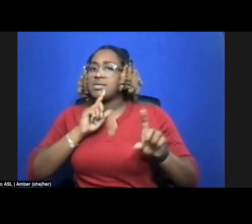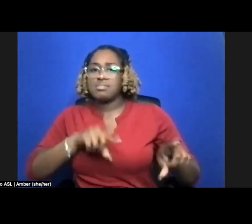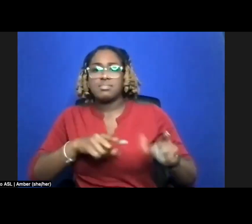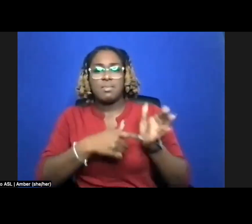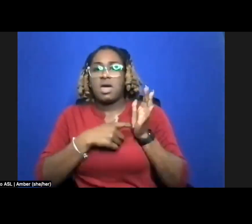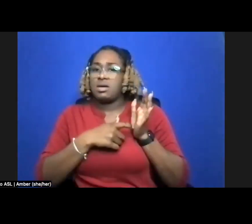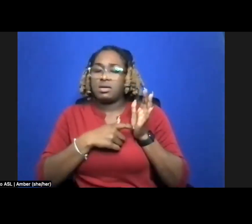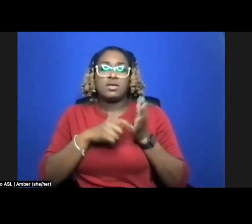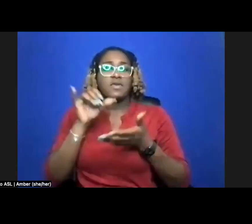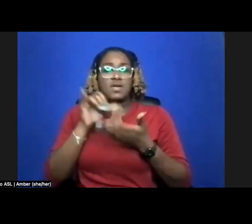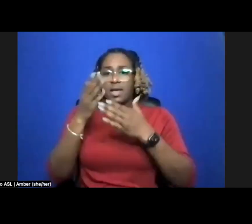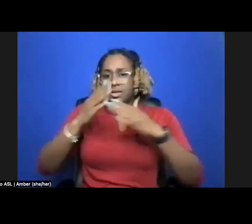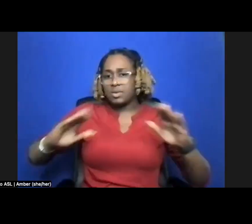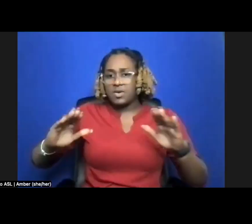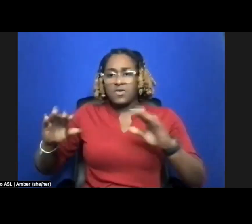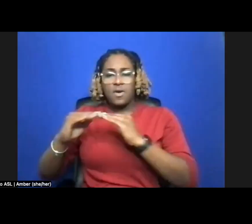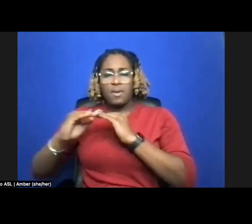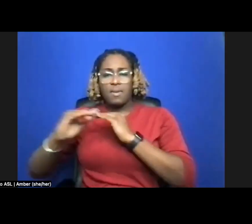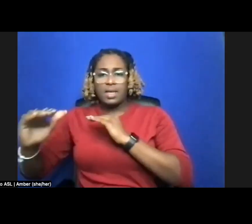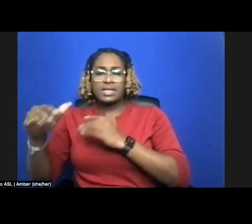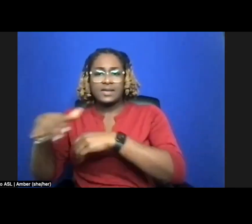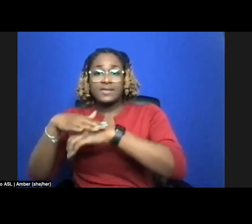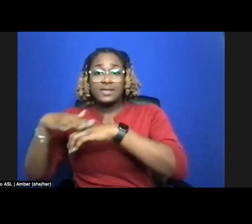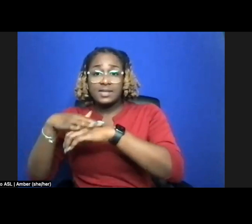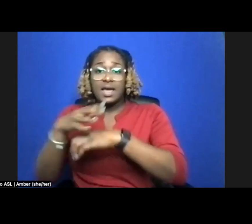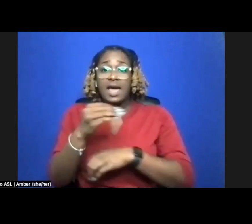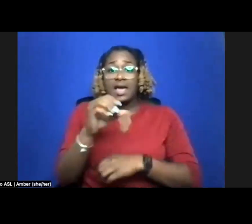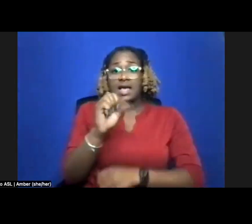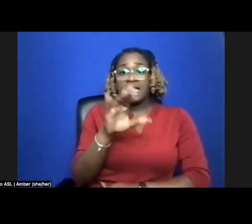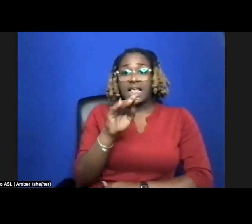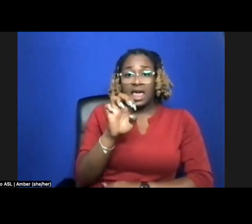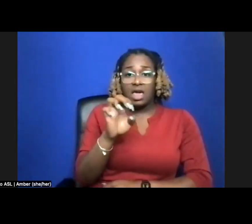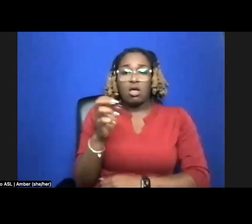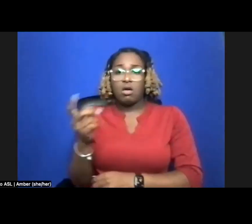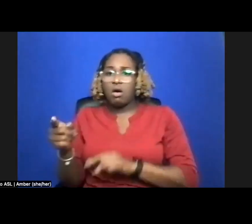planes of scale and skin souls tethered in a shared sense of melanin